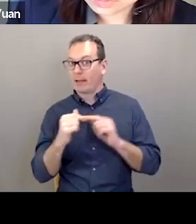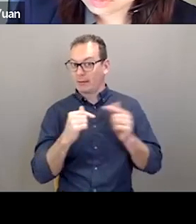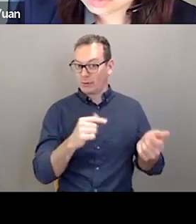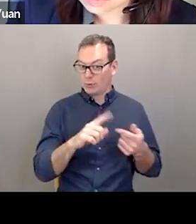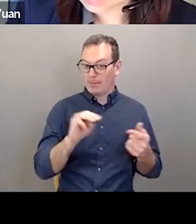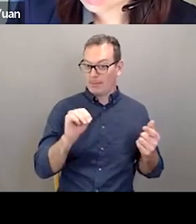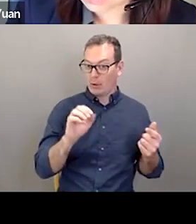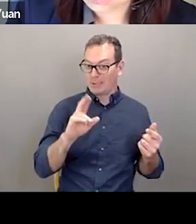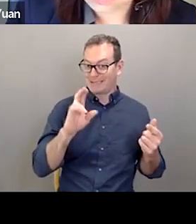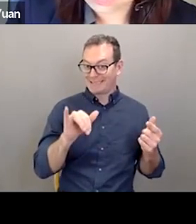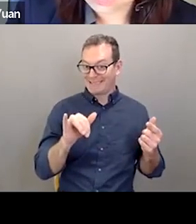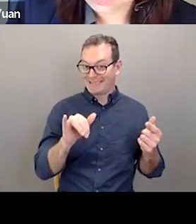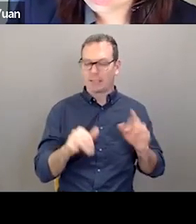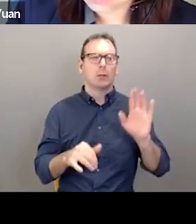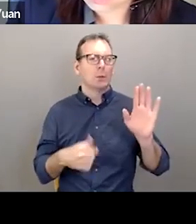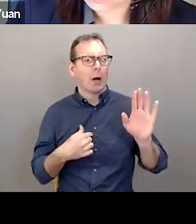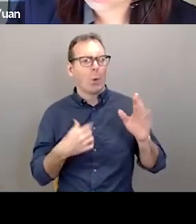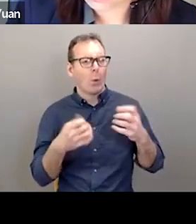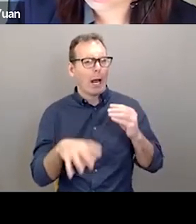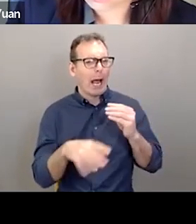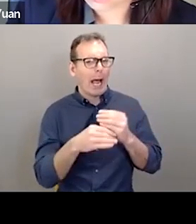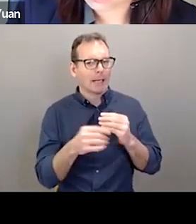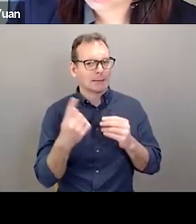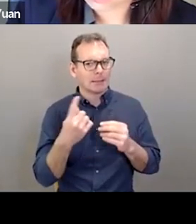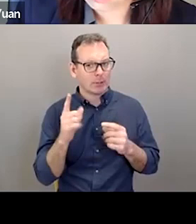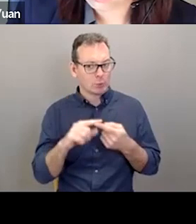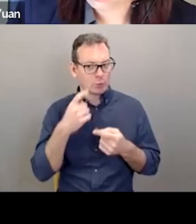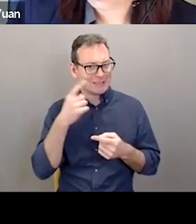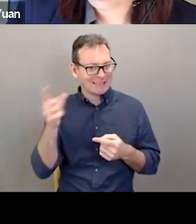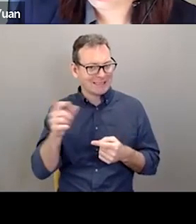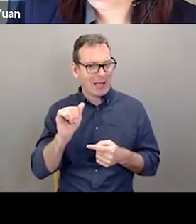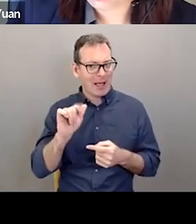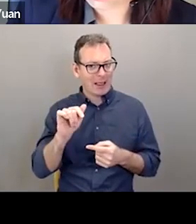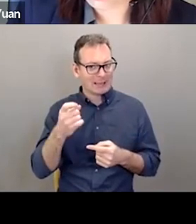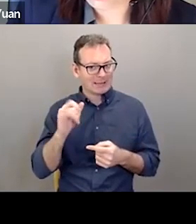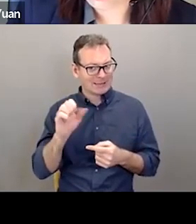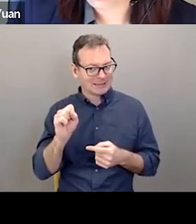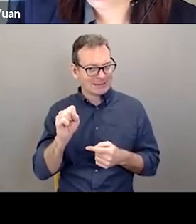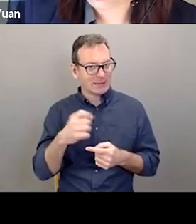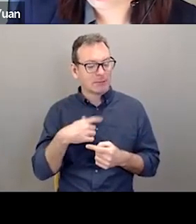yeah okay I just wanted to Alexa I agree with a lot what you're saying you mentioned